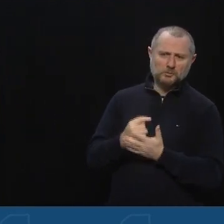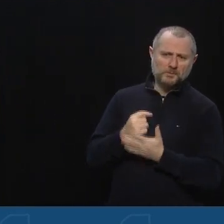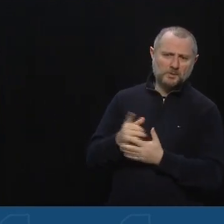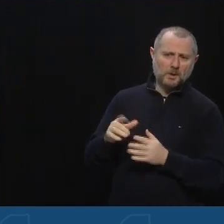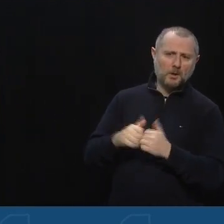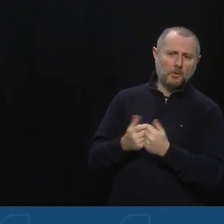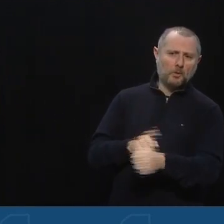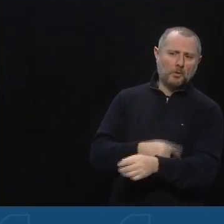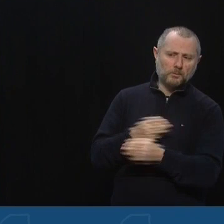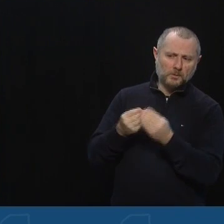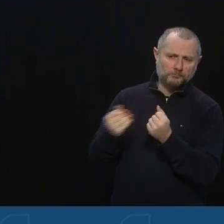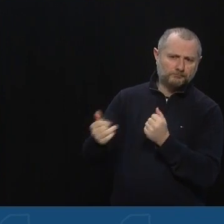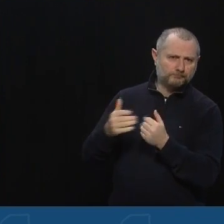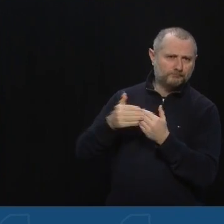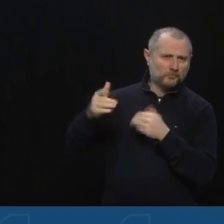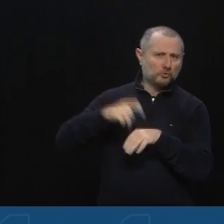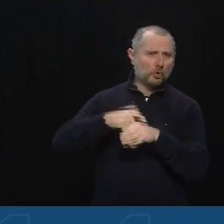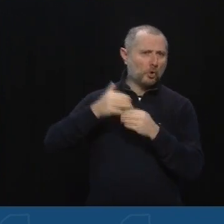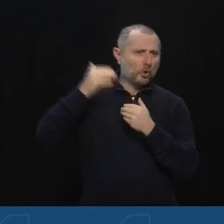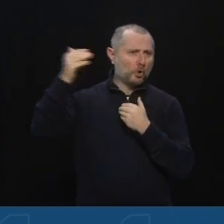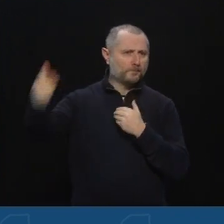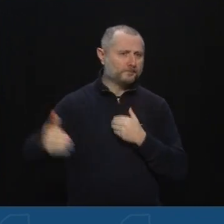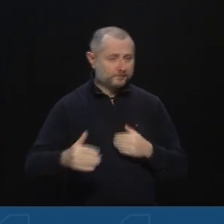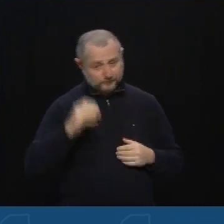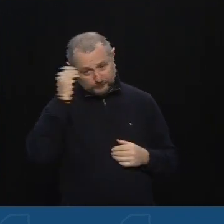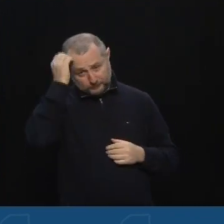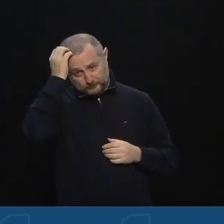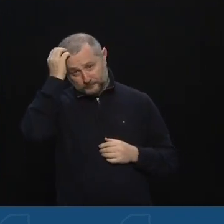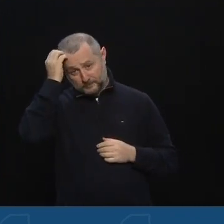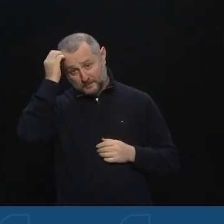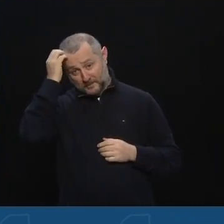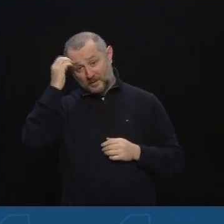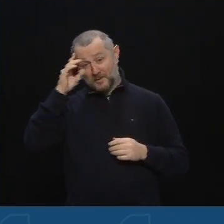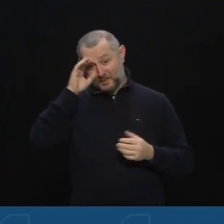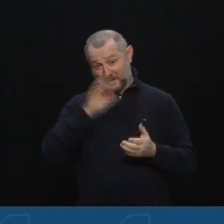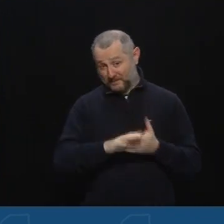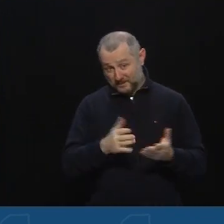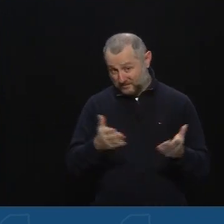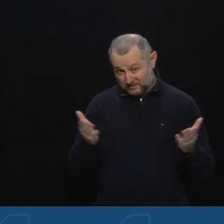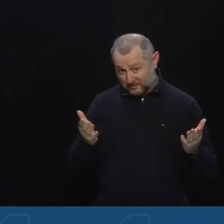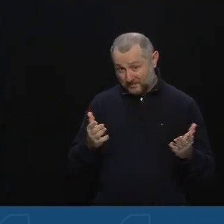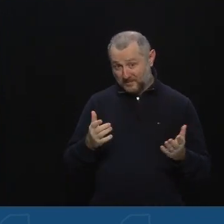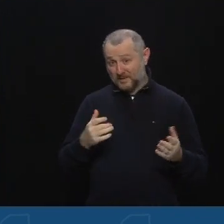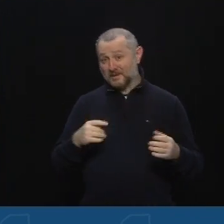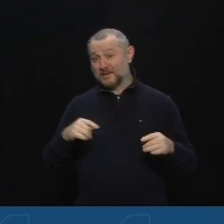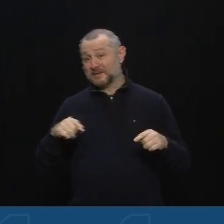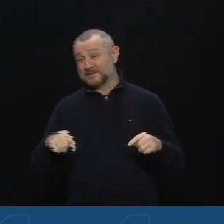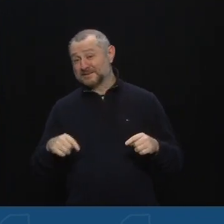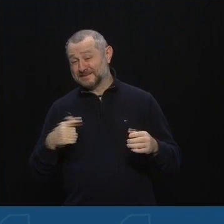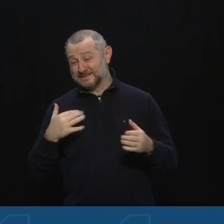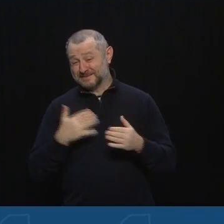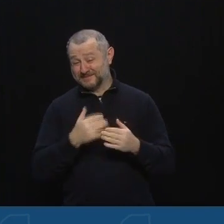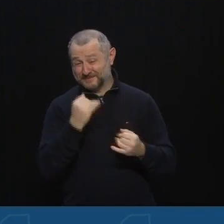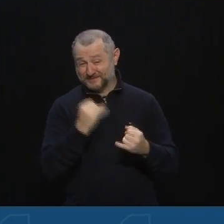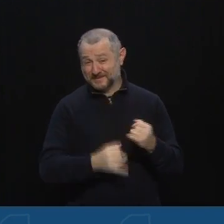THIS SERIOUSLY AND UNDERSTAND WAYS THAT WE CAN GETTING IDEAS ON HOW WE CAN TREAT THIS SO